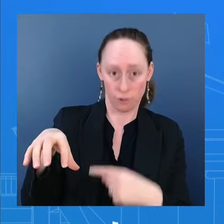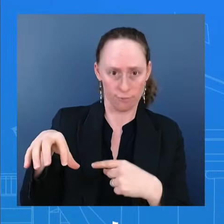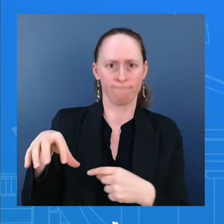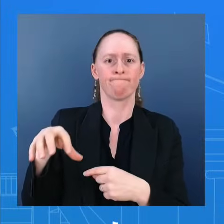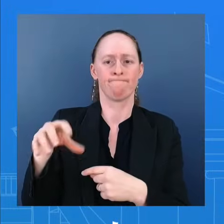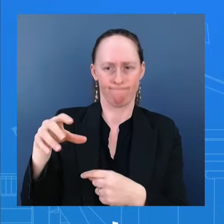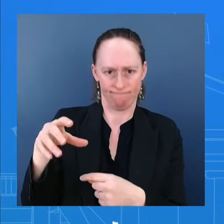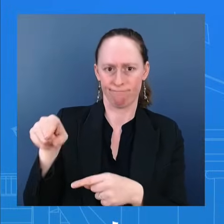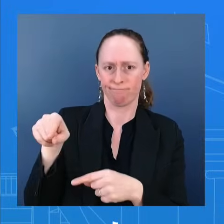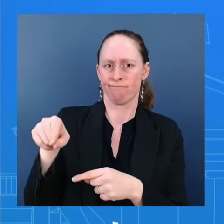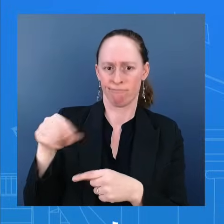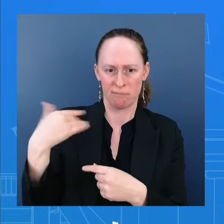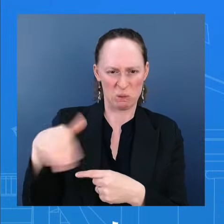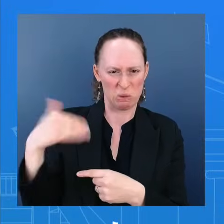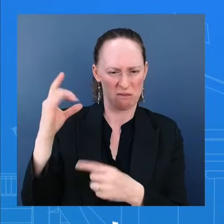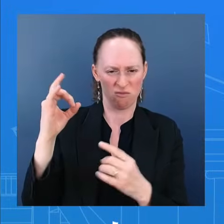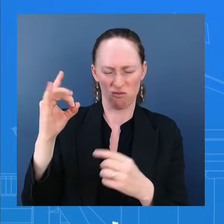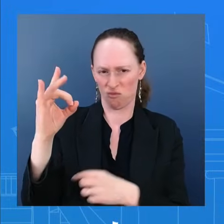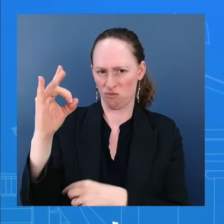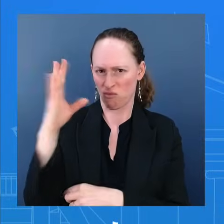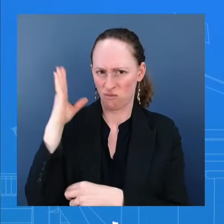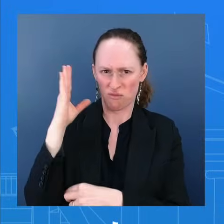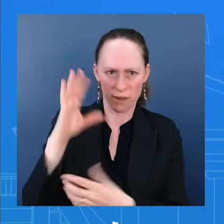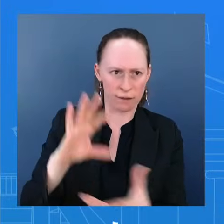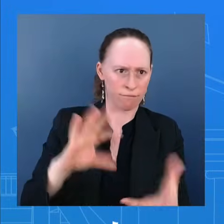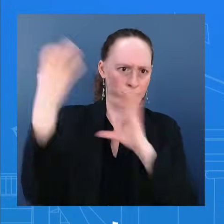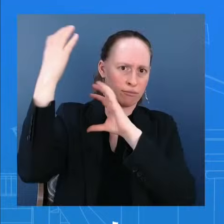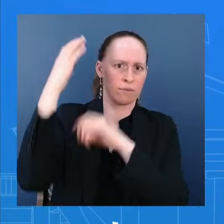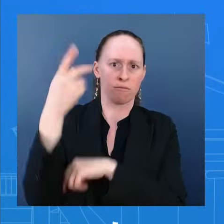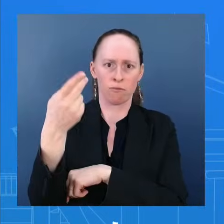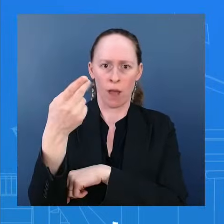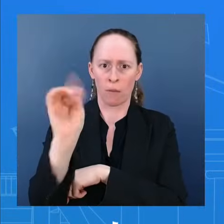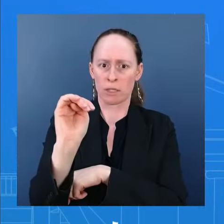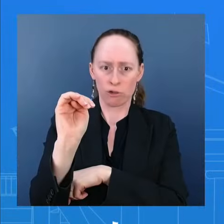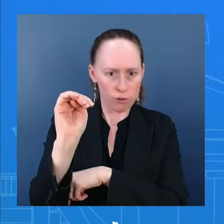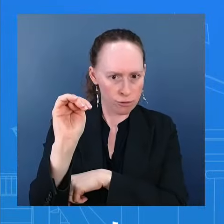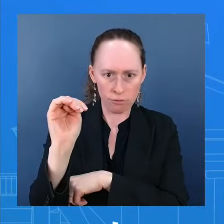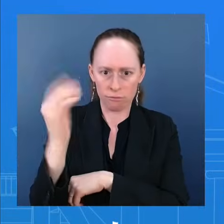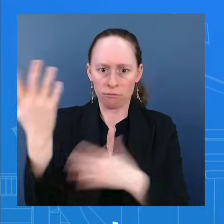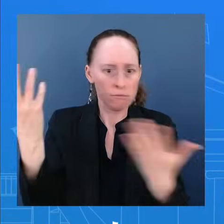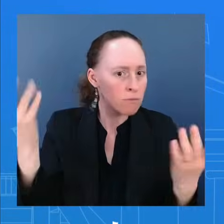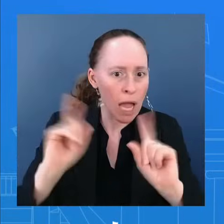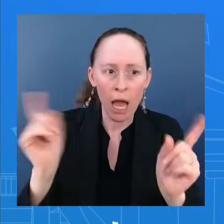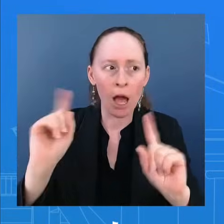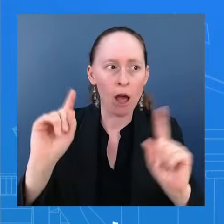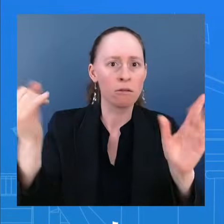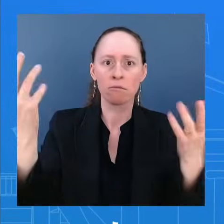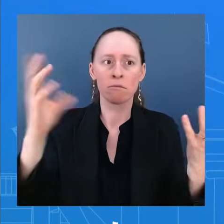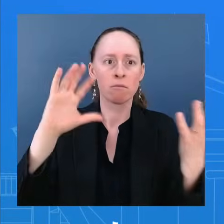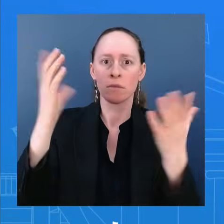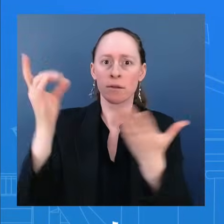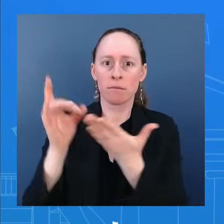and we've been working closely with the interim government to enhance the capability of their law enforcement and security services to deal with the challenge.